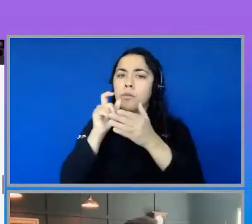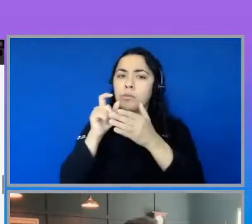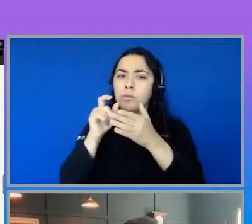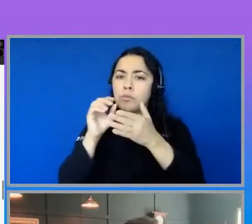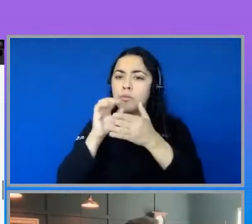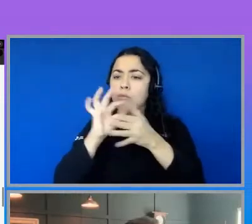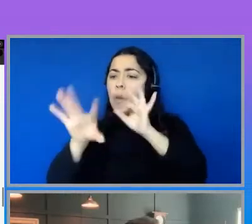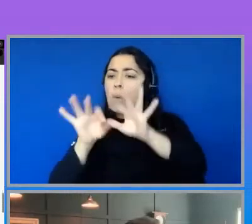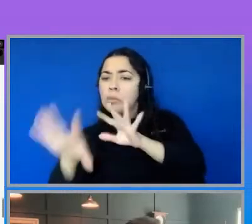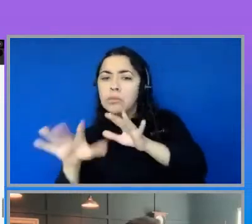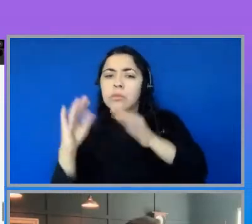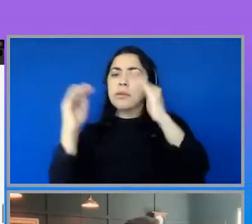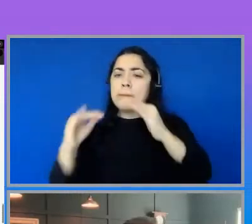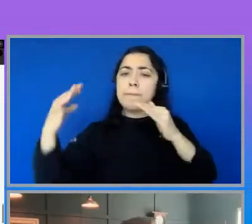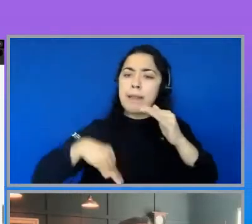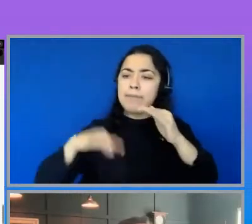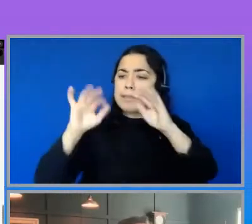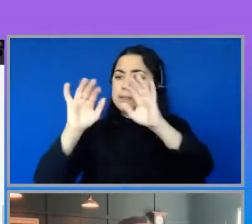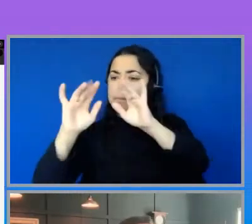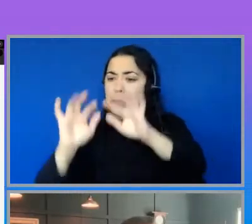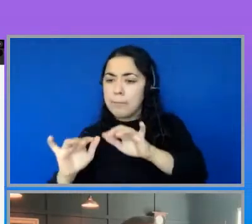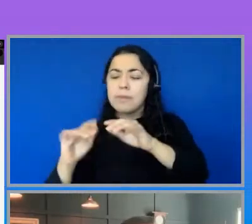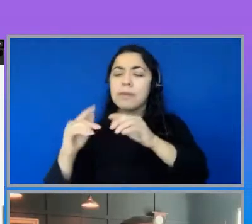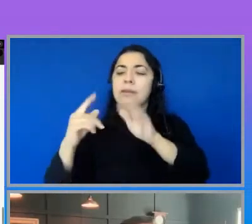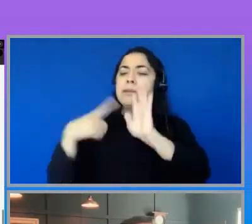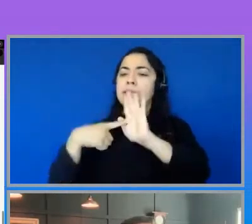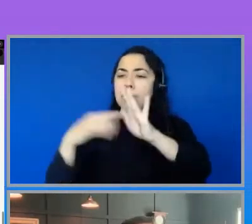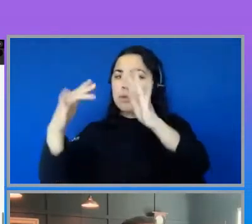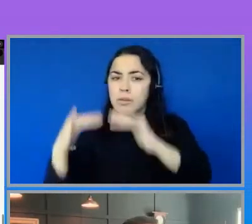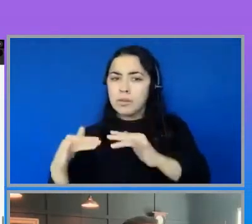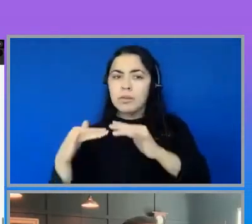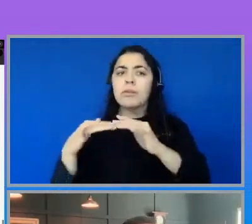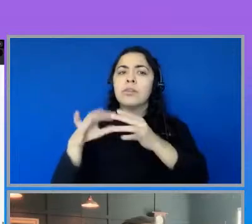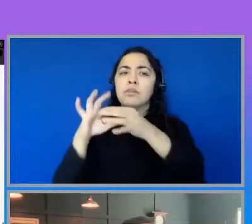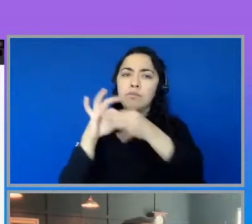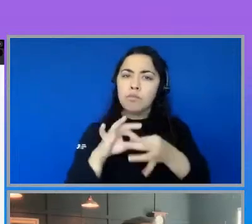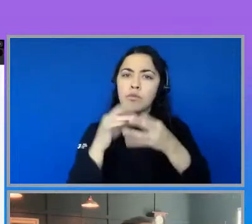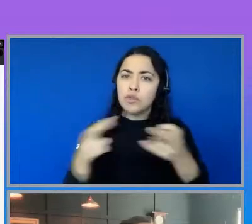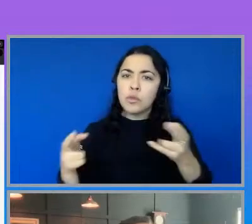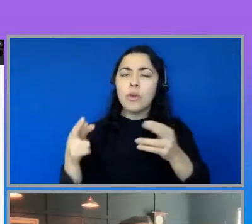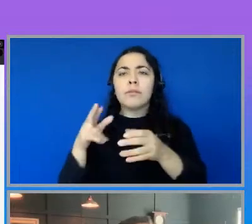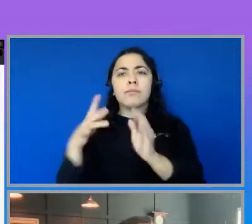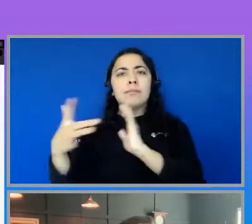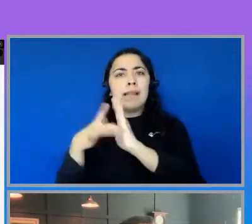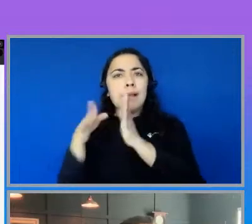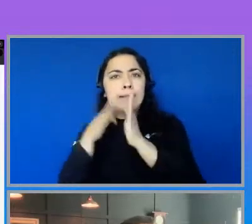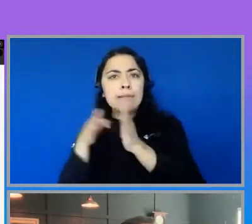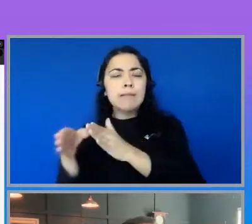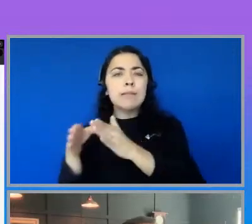Benefits. Examples. Then we go down to related resources. Techniques, sufficient techniques. Short text,